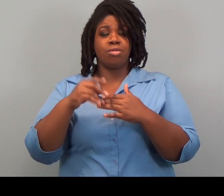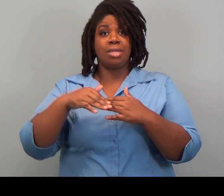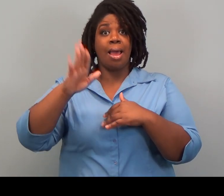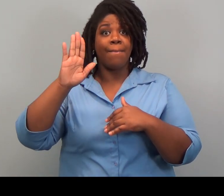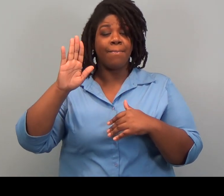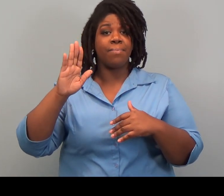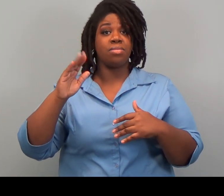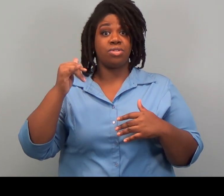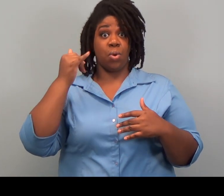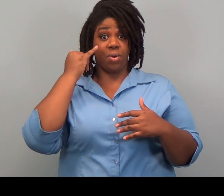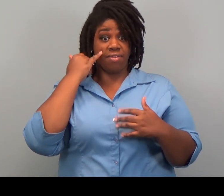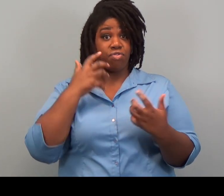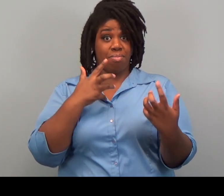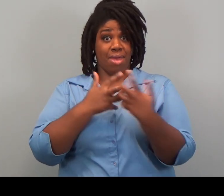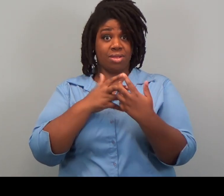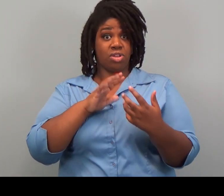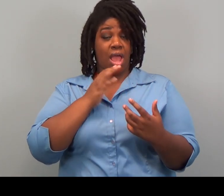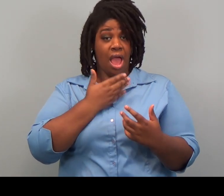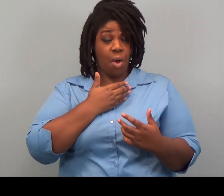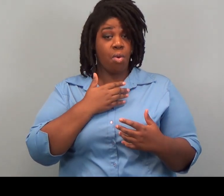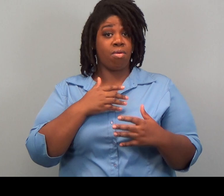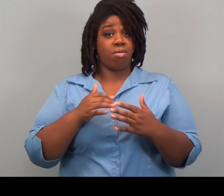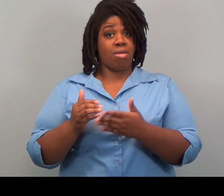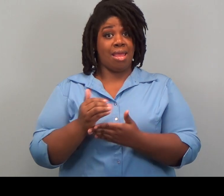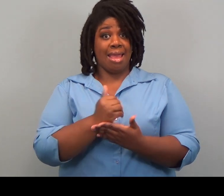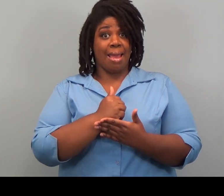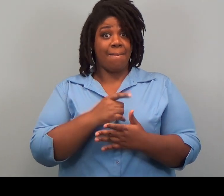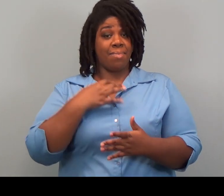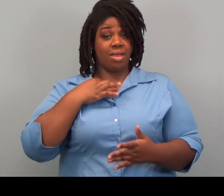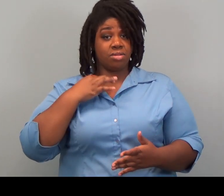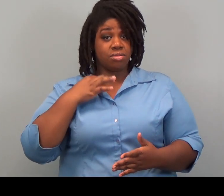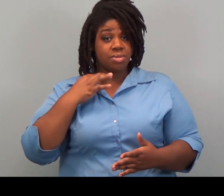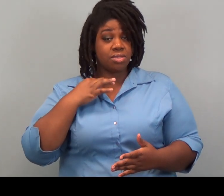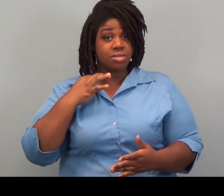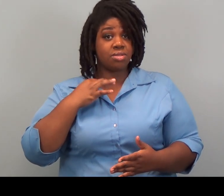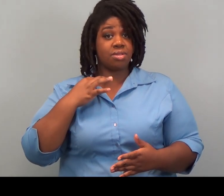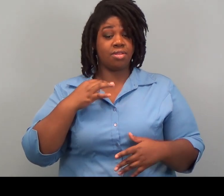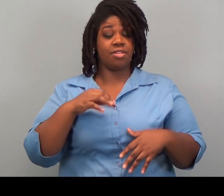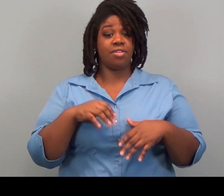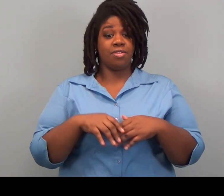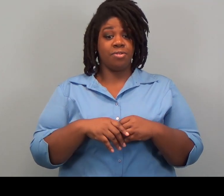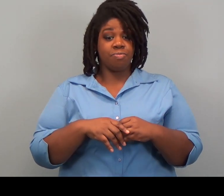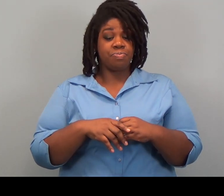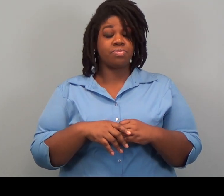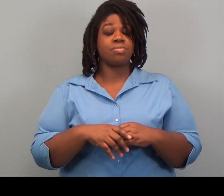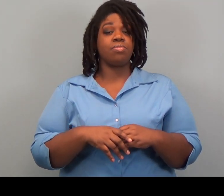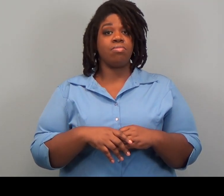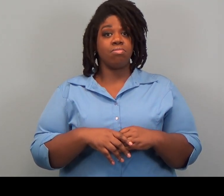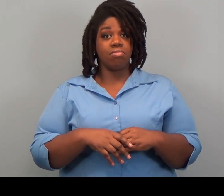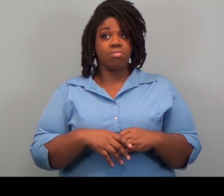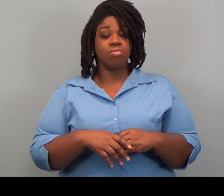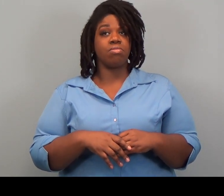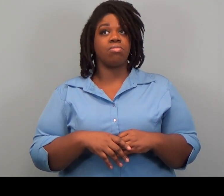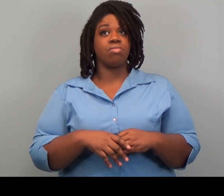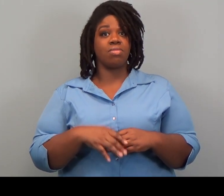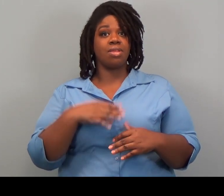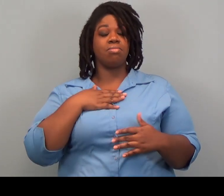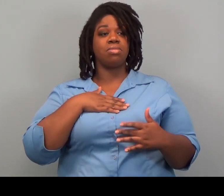So if you're within our income guidelines which are set according to eligibility for the Earned Income Tax Credit. I know that's jargon.